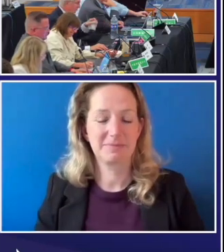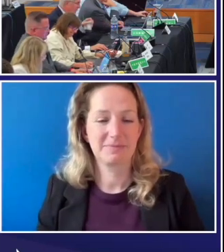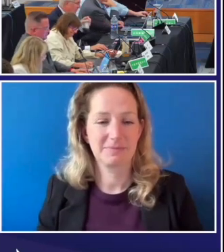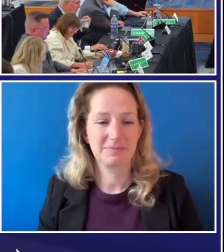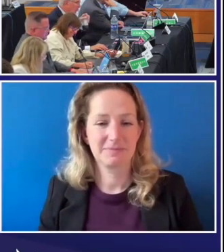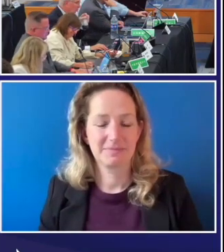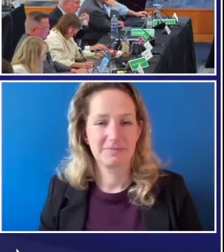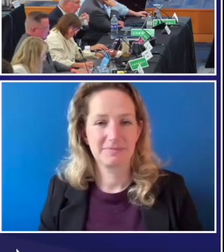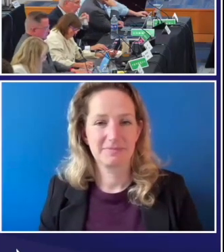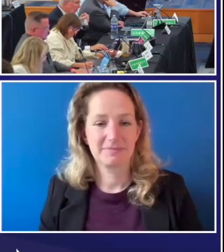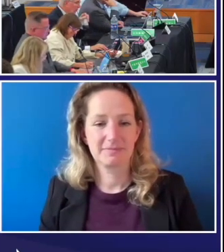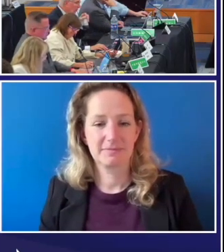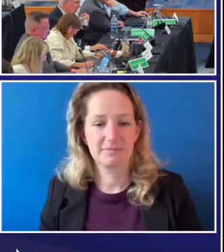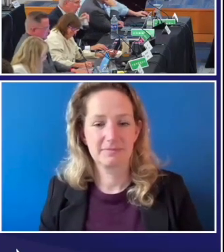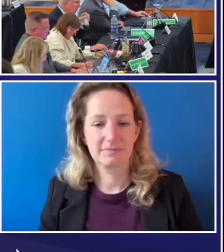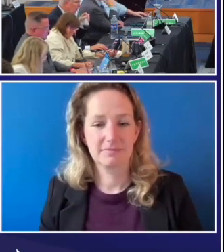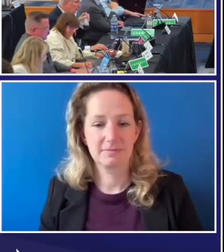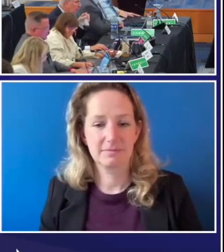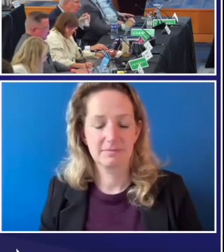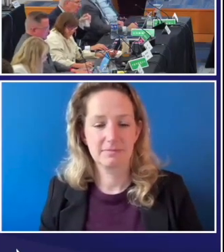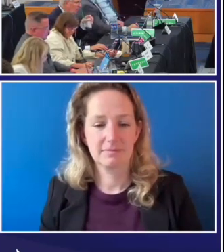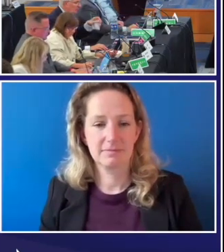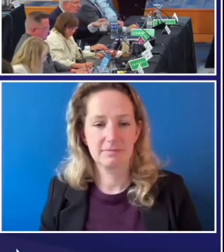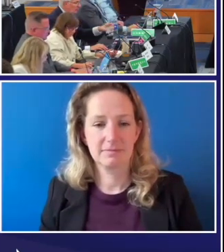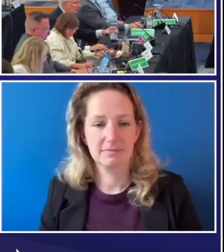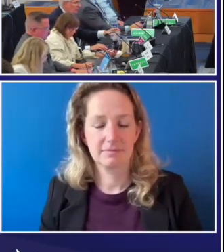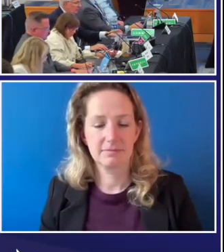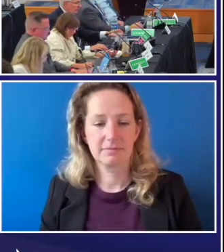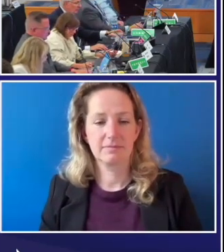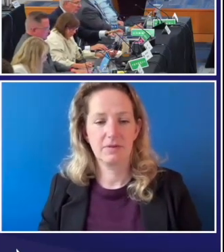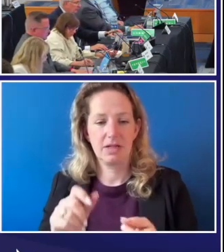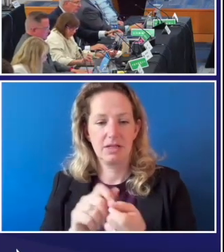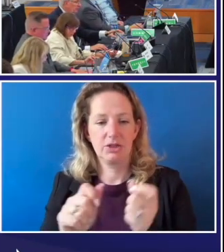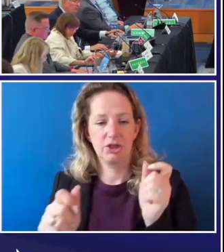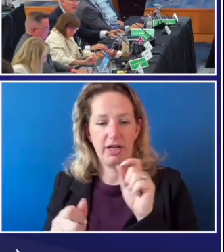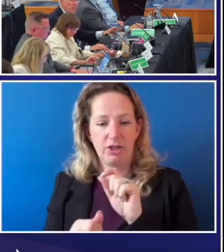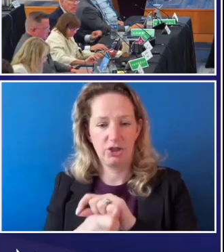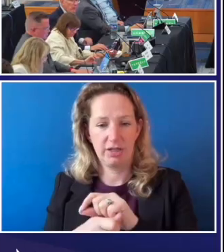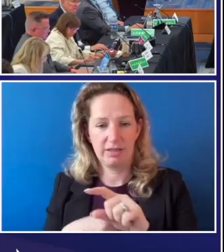The changes in I are, um, to add the language that we had erroneously, uh, removed when